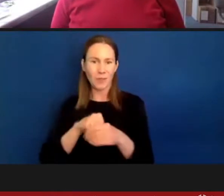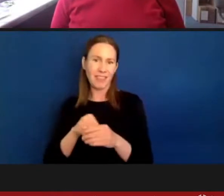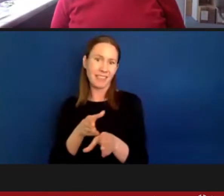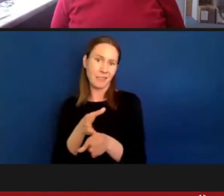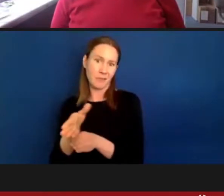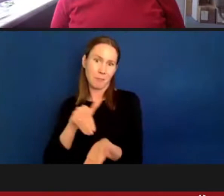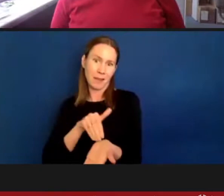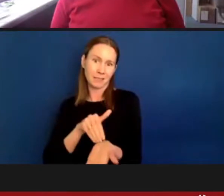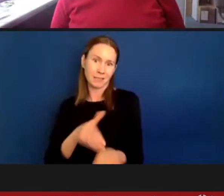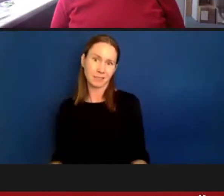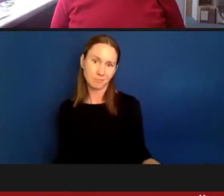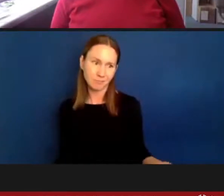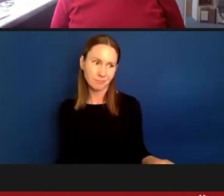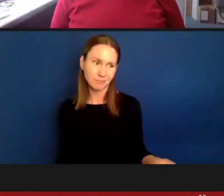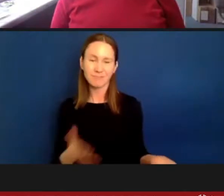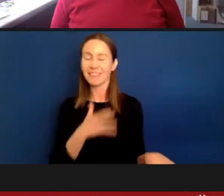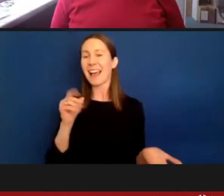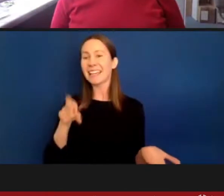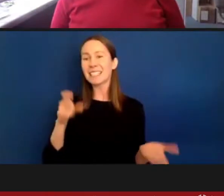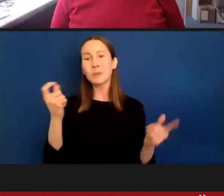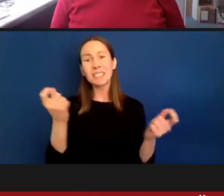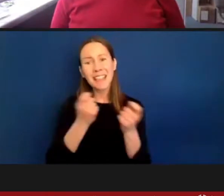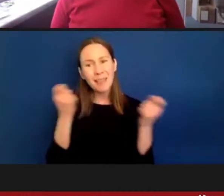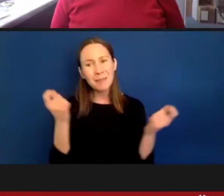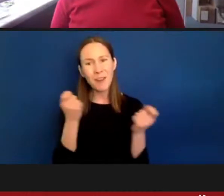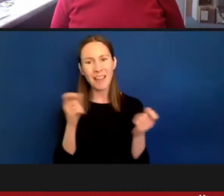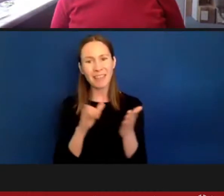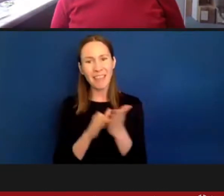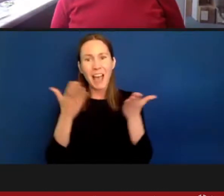And then we need to celebrate the fact that you exist, right?